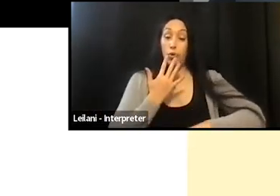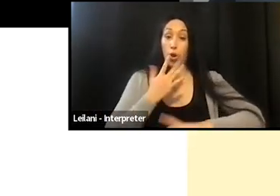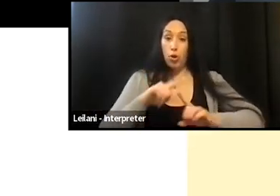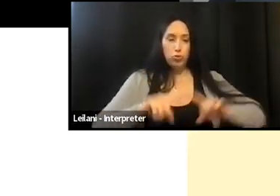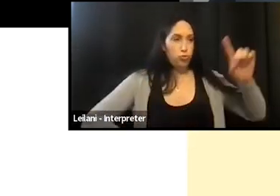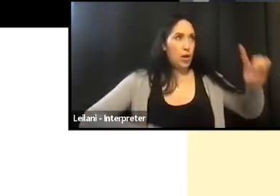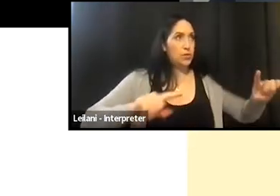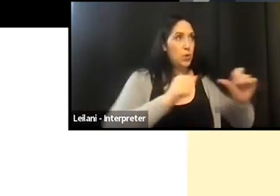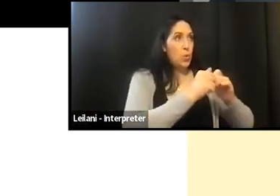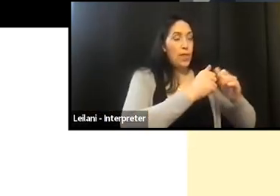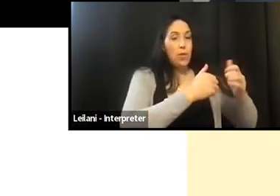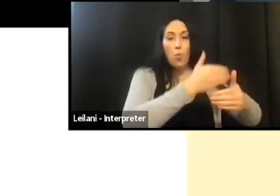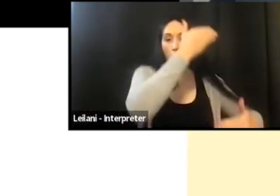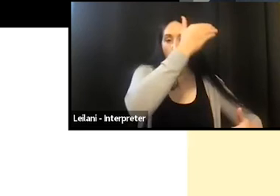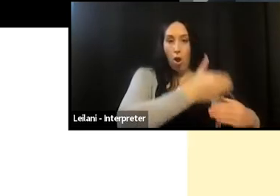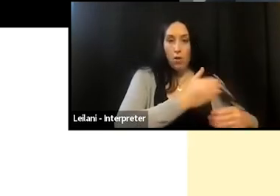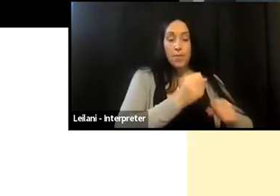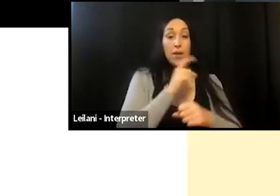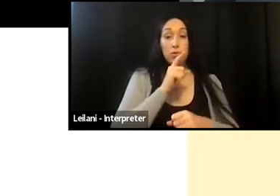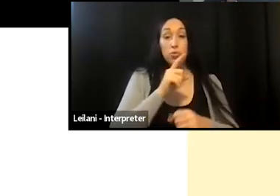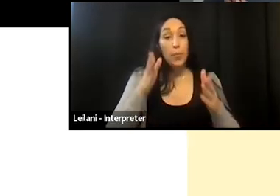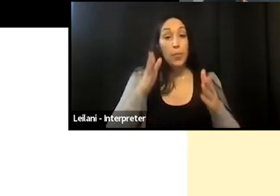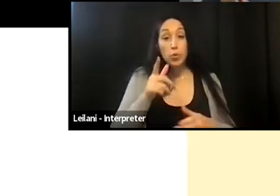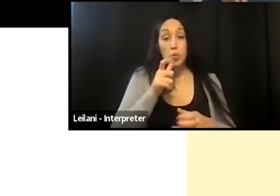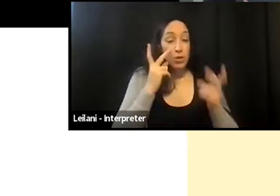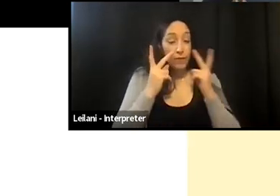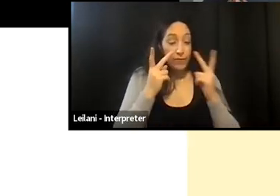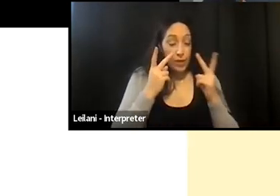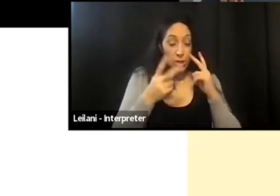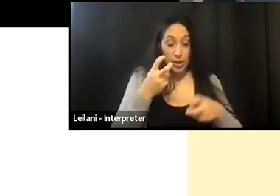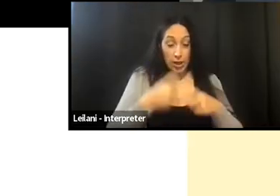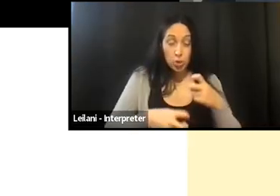or vision issues can see the edge of a countertop.